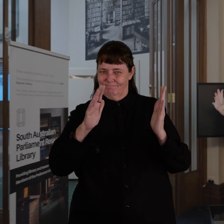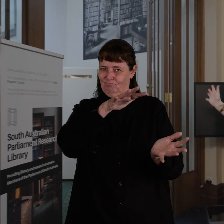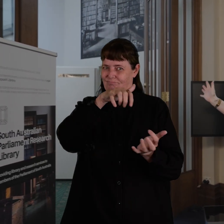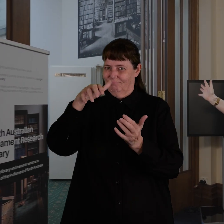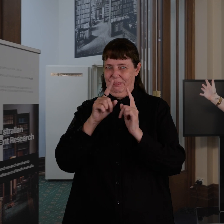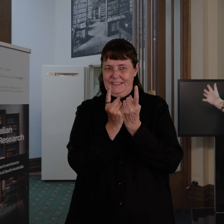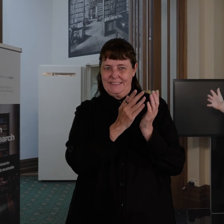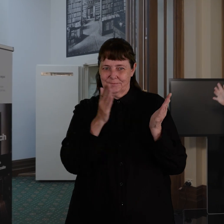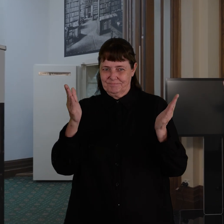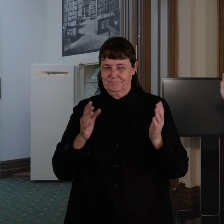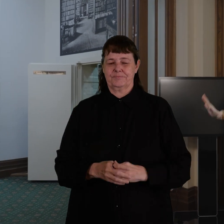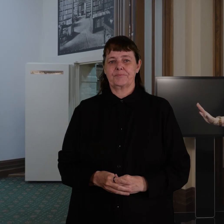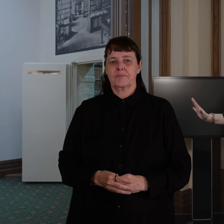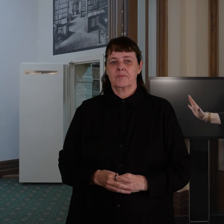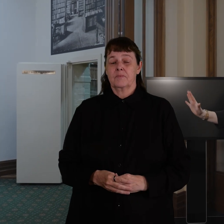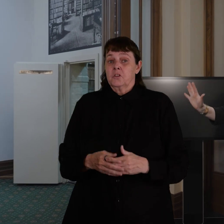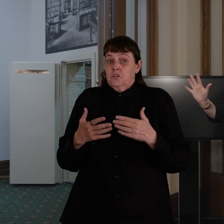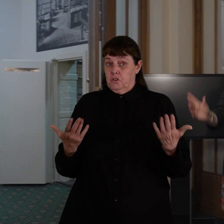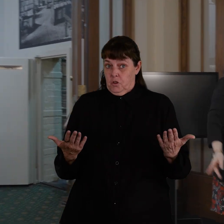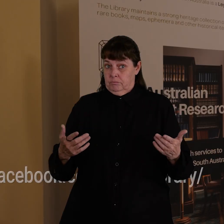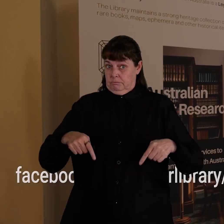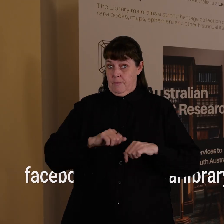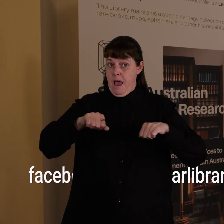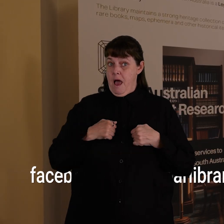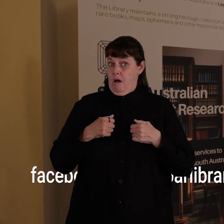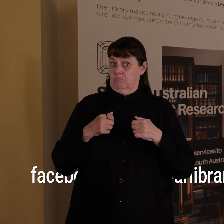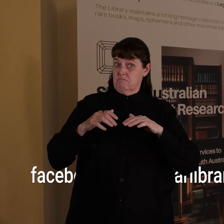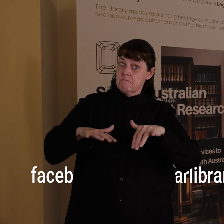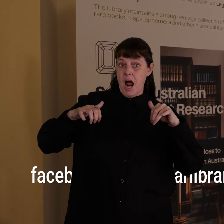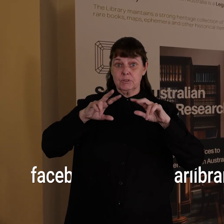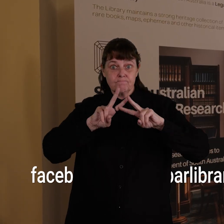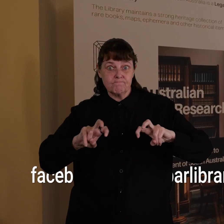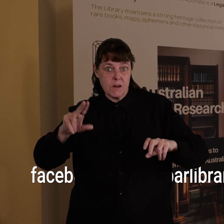So this is our parliamentary research library location - and now we're going to make our way